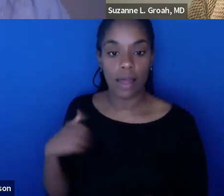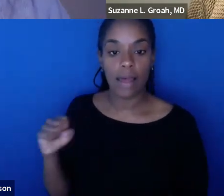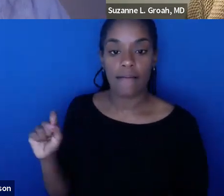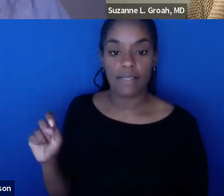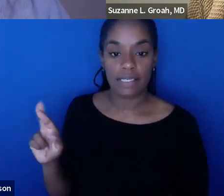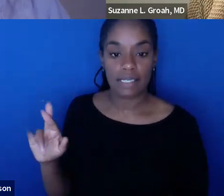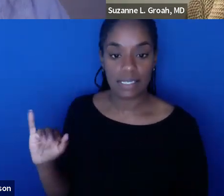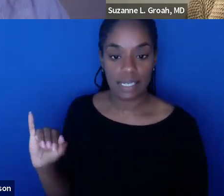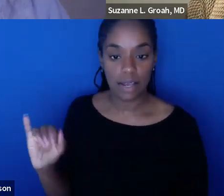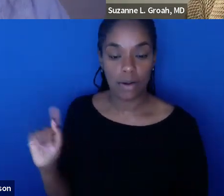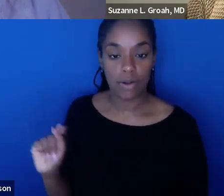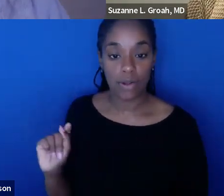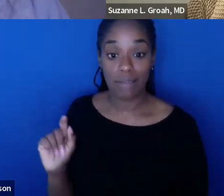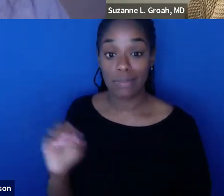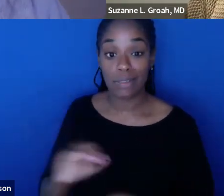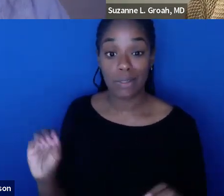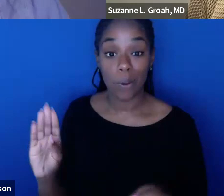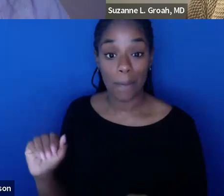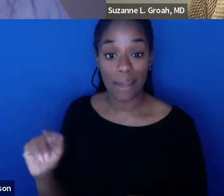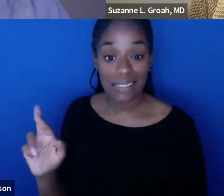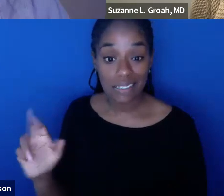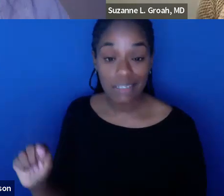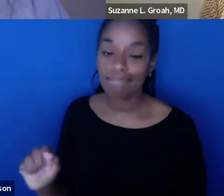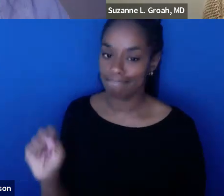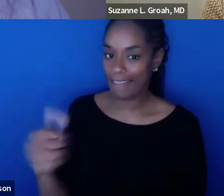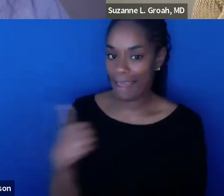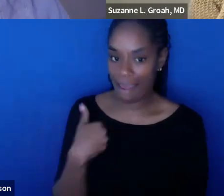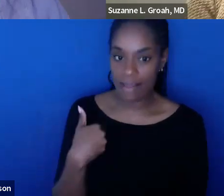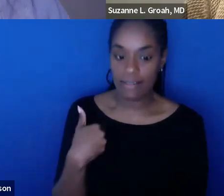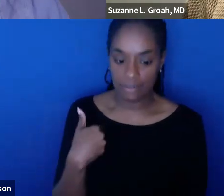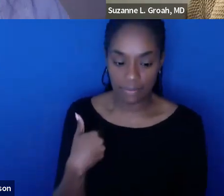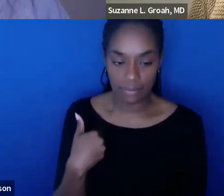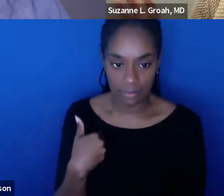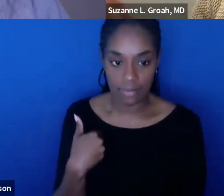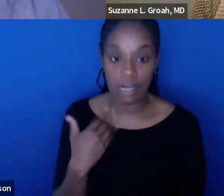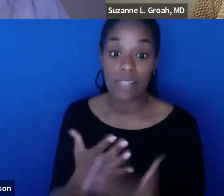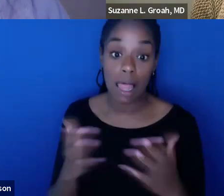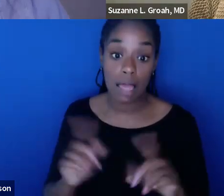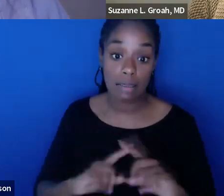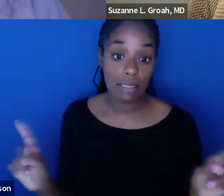bacteria at all, they did have bacteria in their urine, and it was a lot different. It wasn't those same bugs.